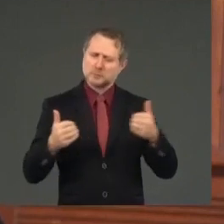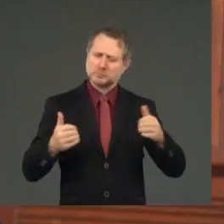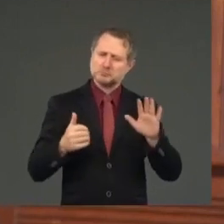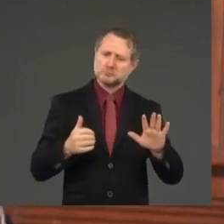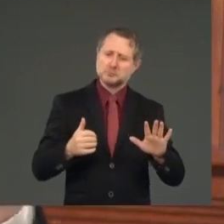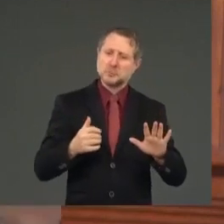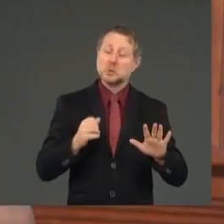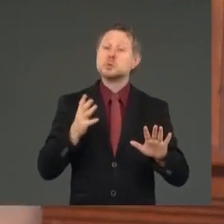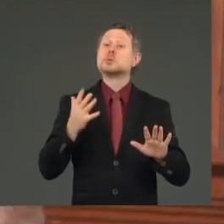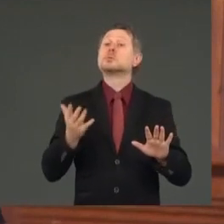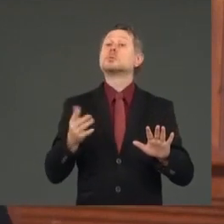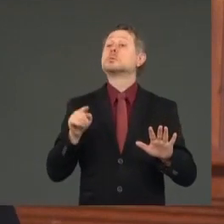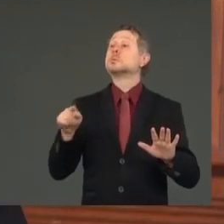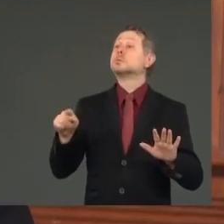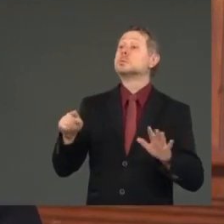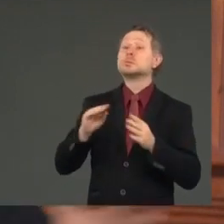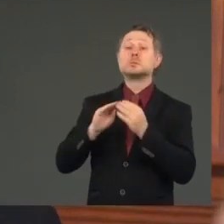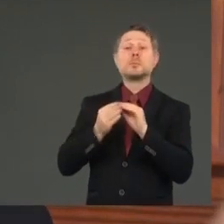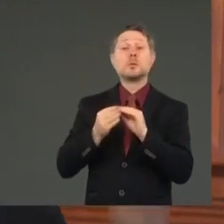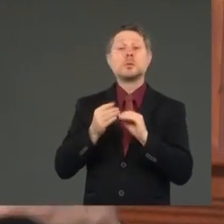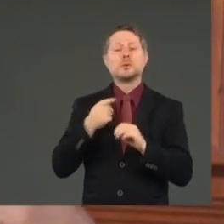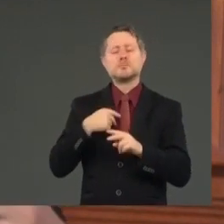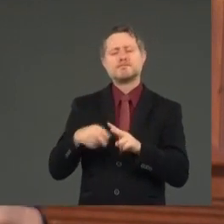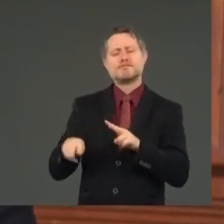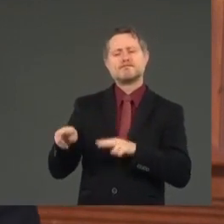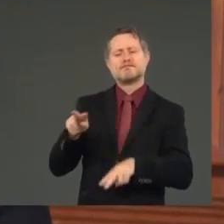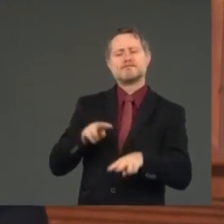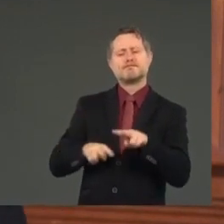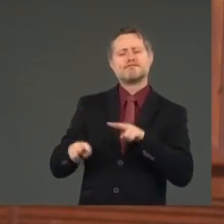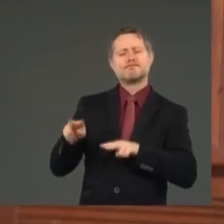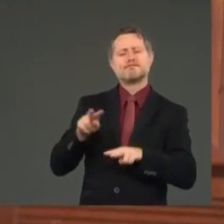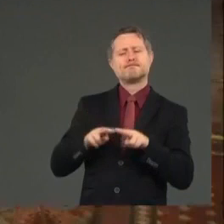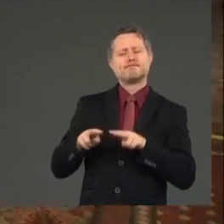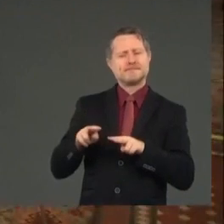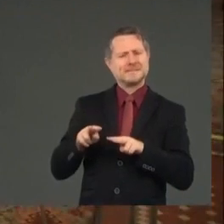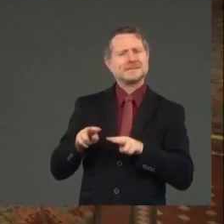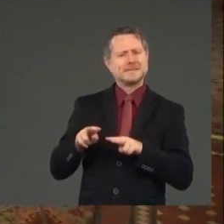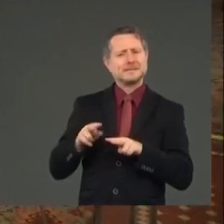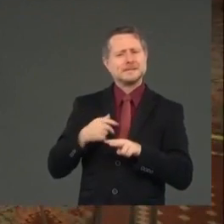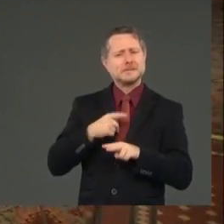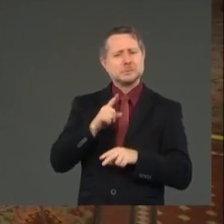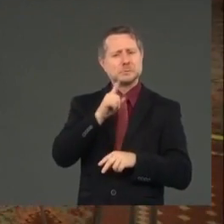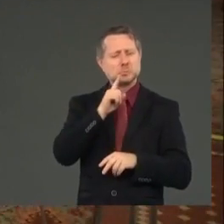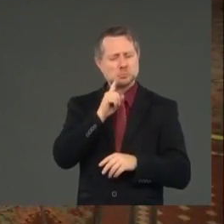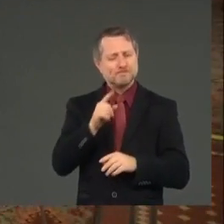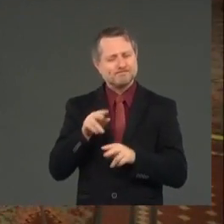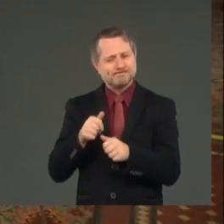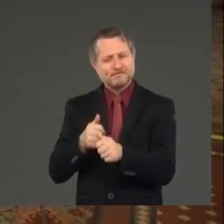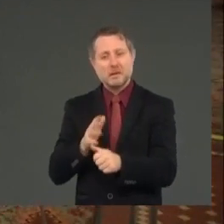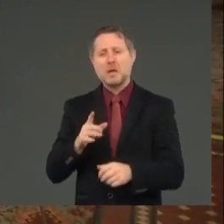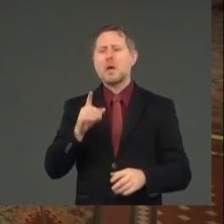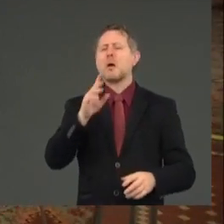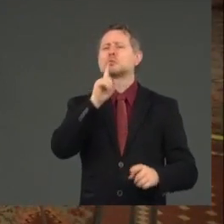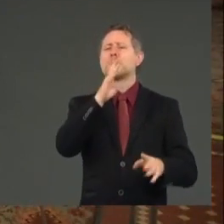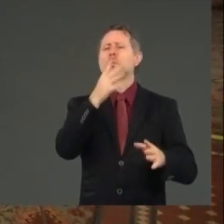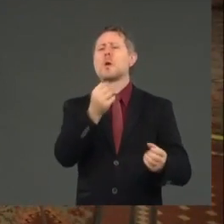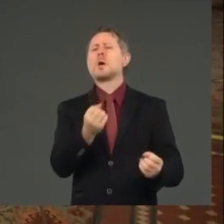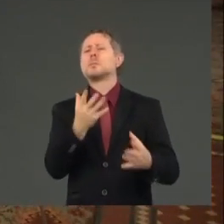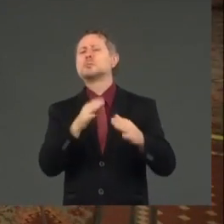HOSPITALIZATION IS ONE COMPONENT OF IT. BUT THE GROSS HOSPITALIZATION, PEOPLE WALKING IN, IS MORE IMPORTANT. SO SOME OF THESE THINGS CARRY